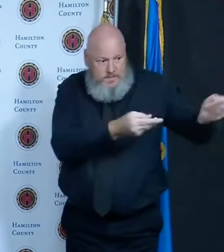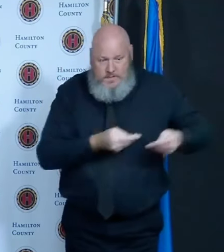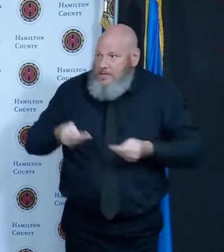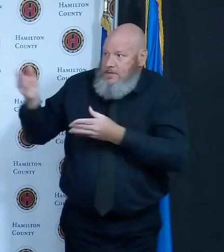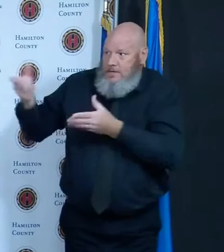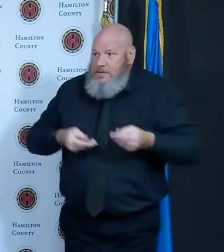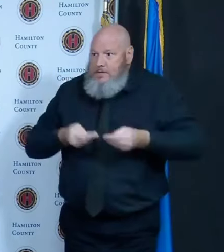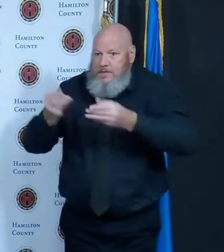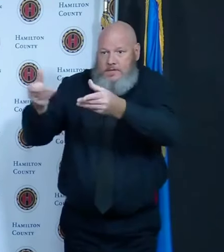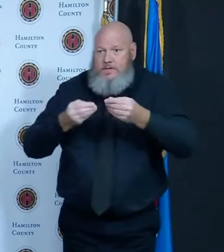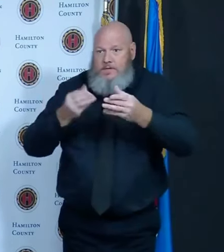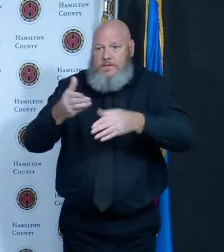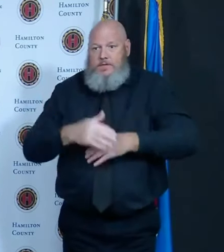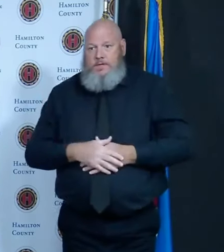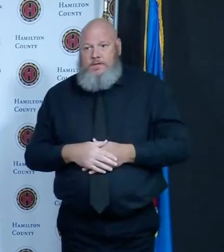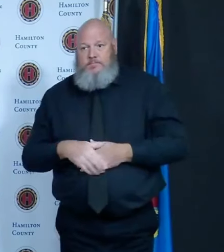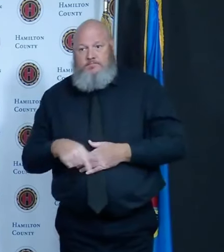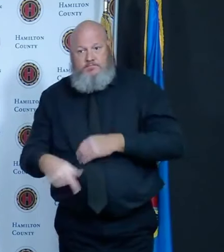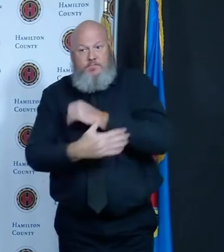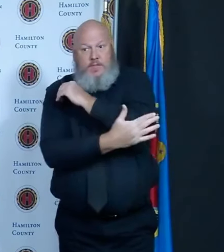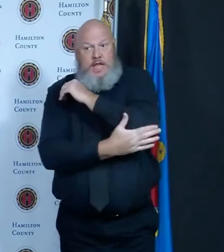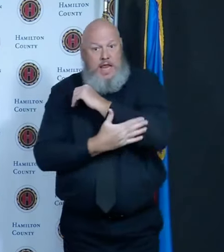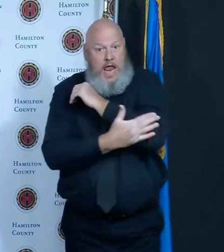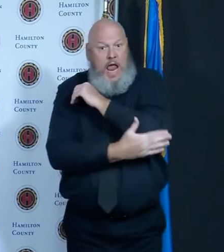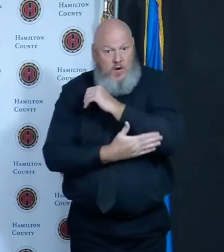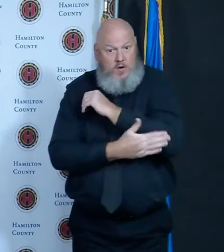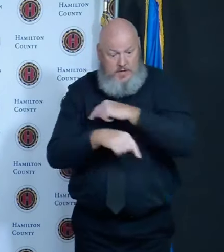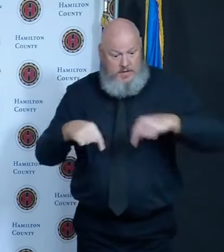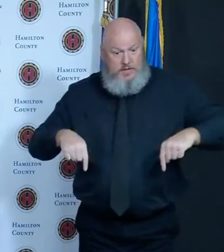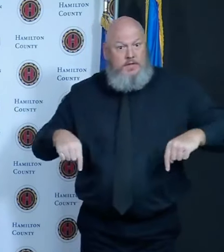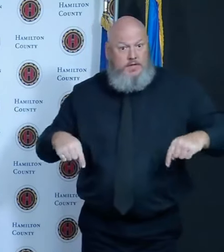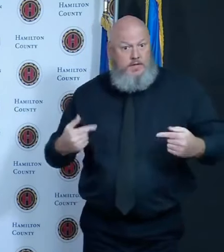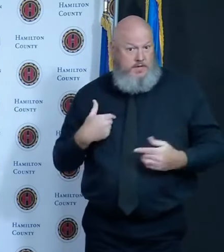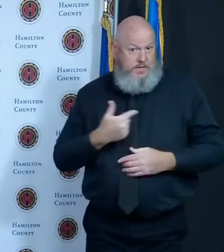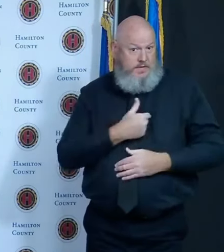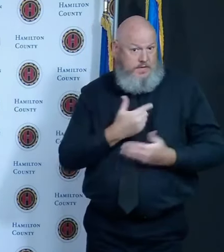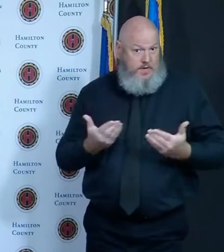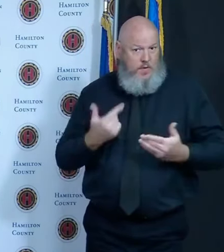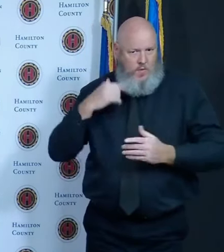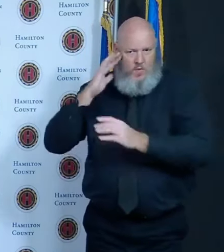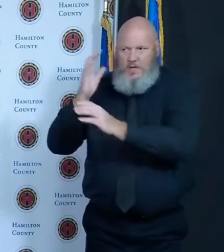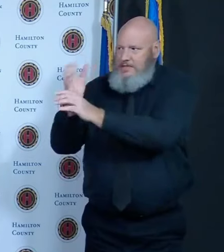supplies particularly the masks Developmental Disability Services has